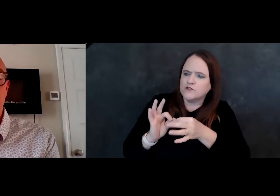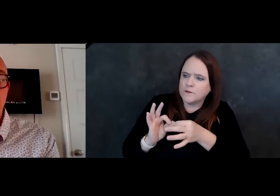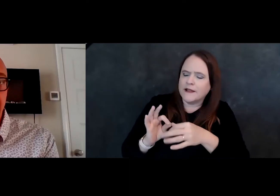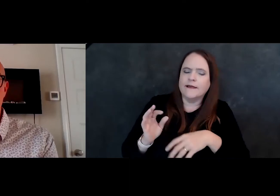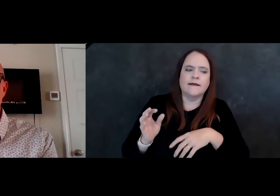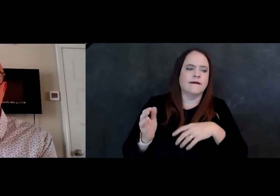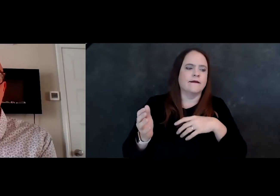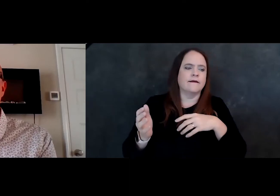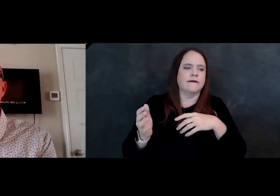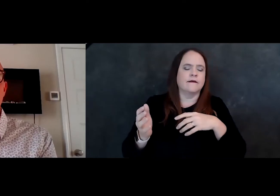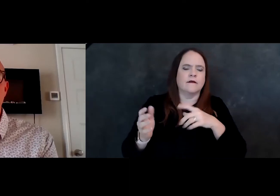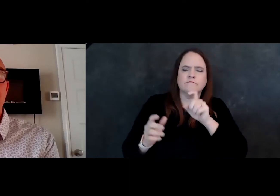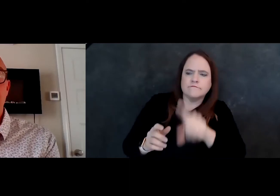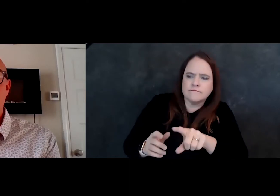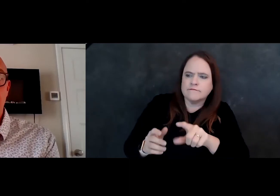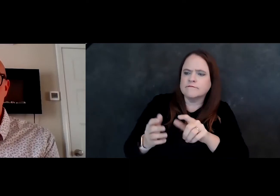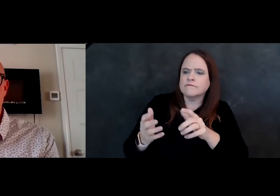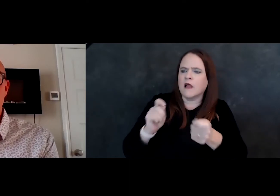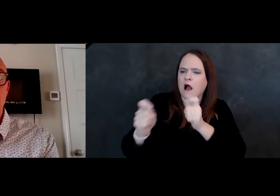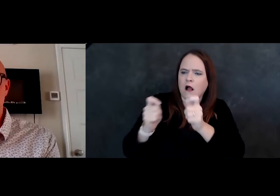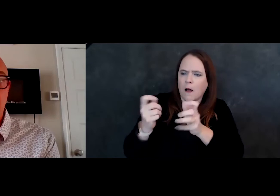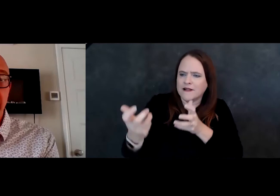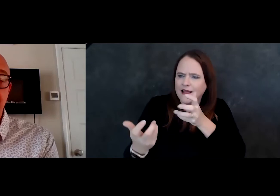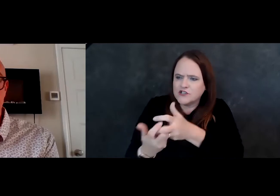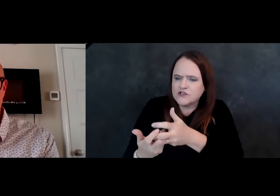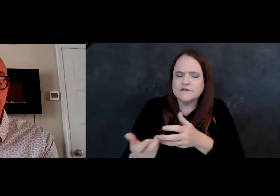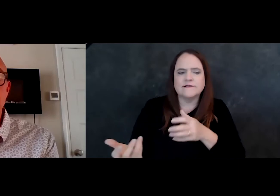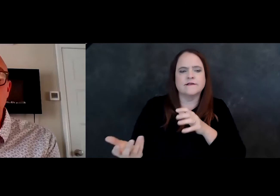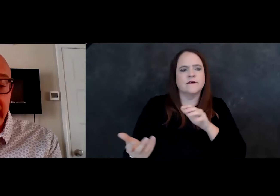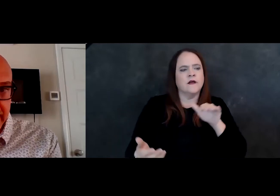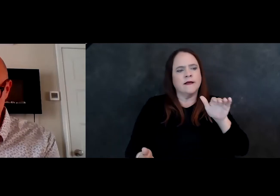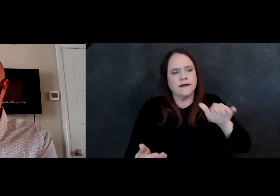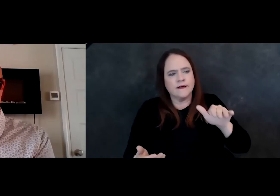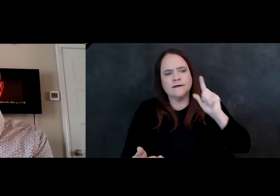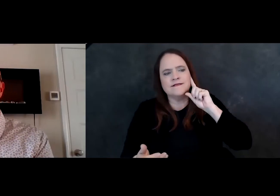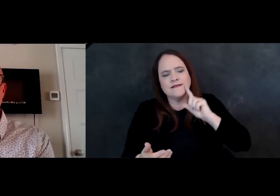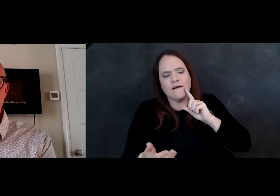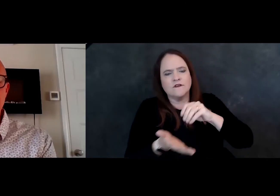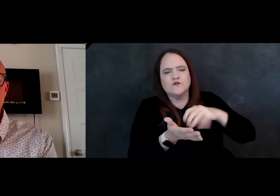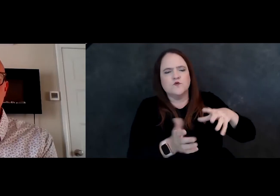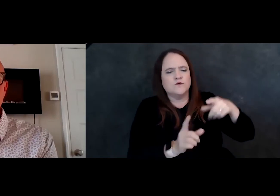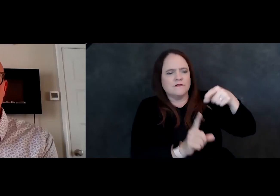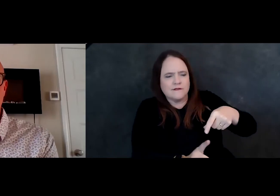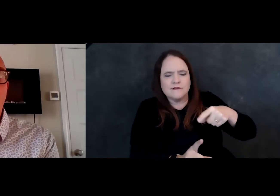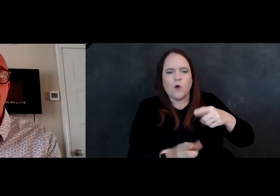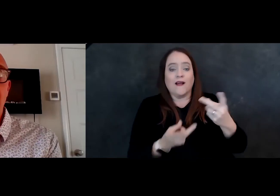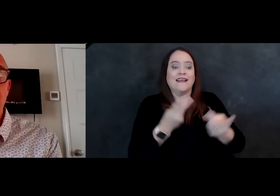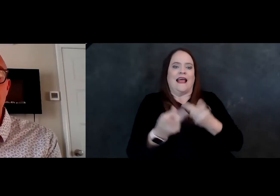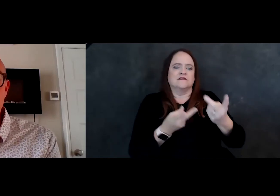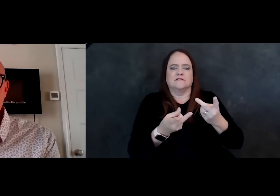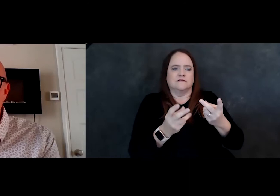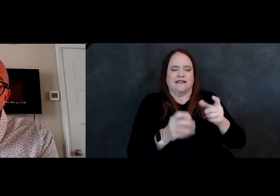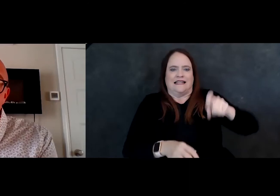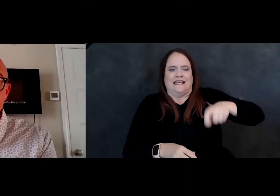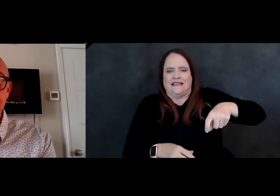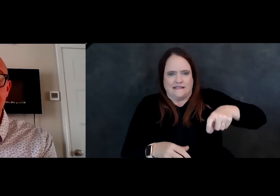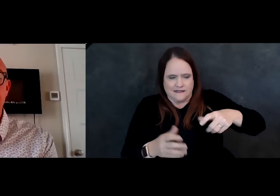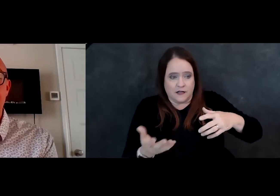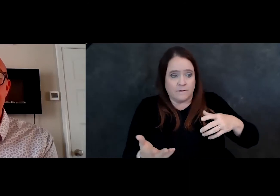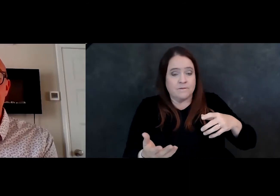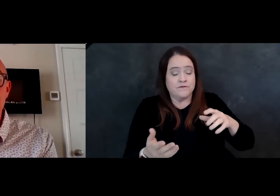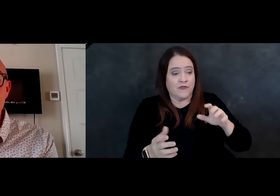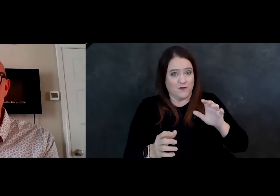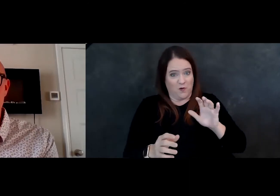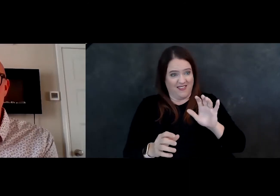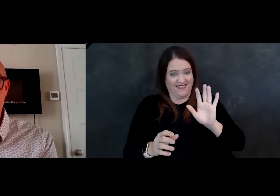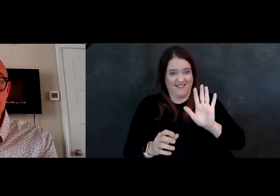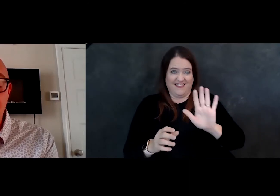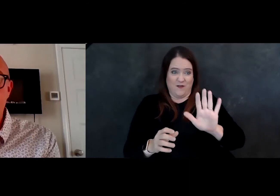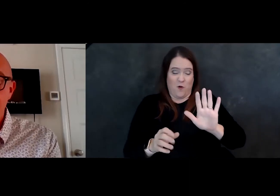accommodations or deaf student or guests related needs gave us I think a viewpoint that we